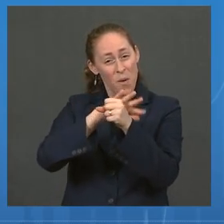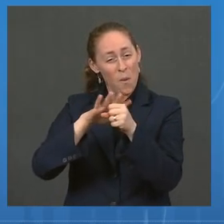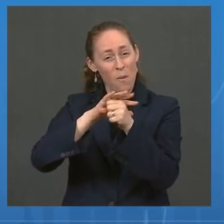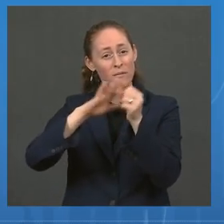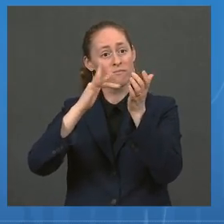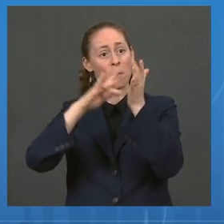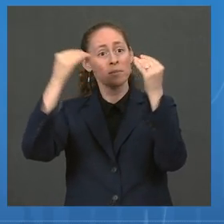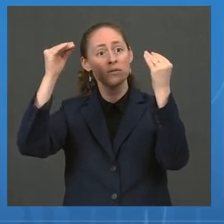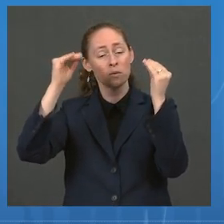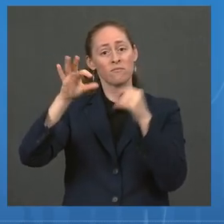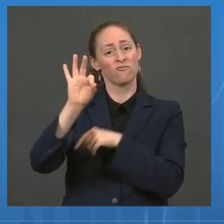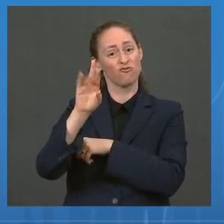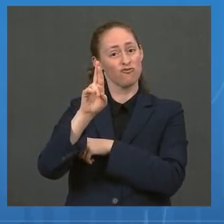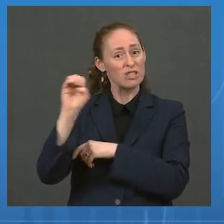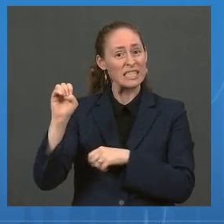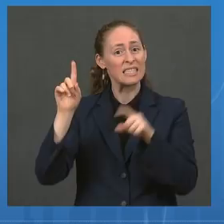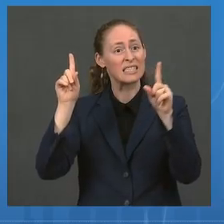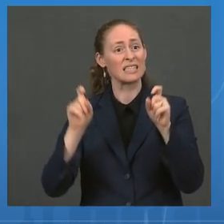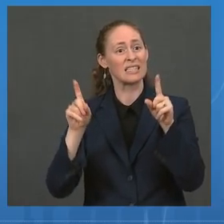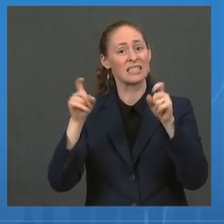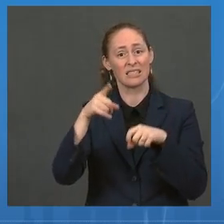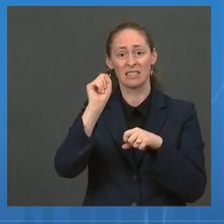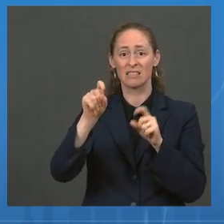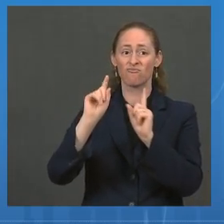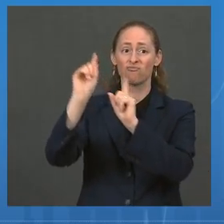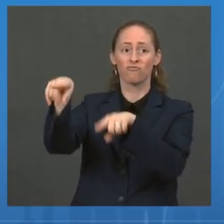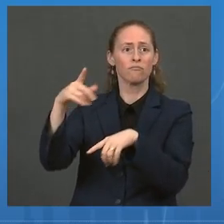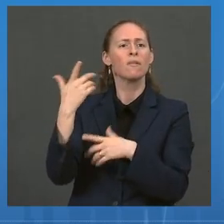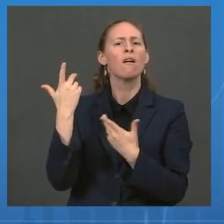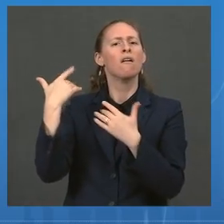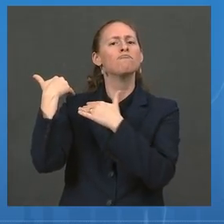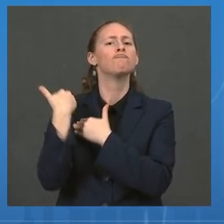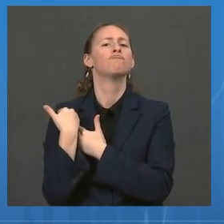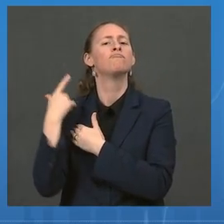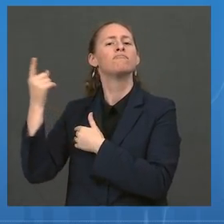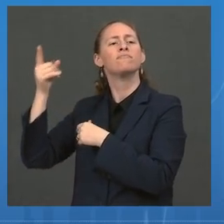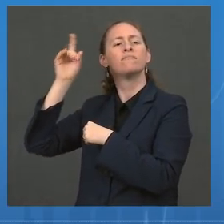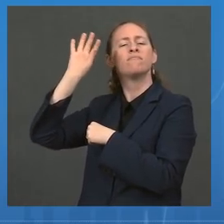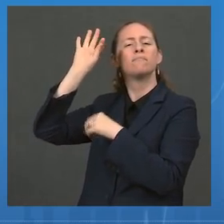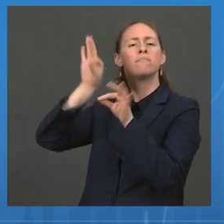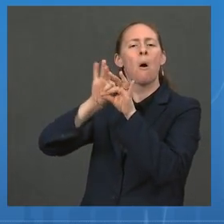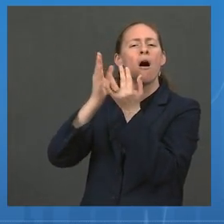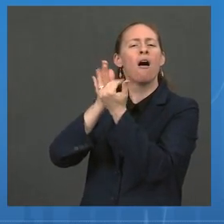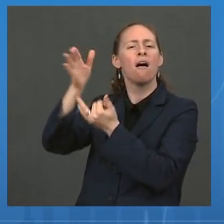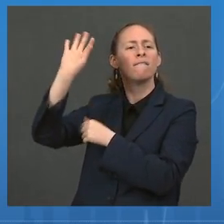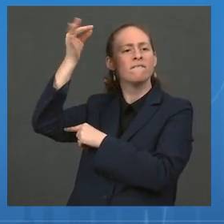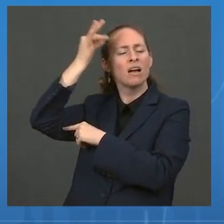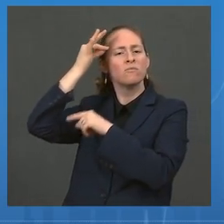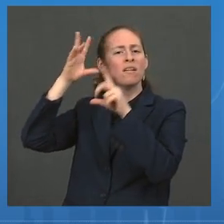testing through the federal government's pharmacy program. This represents an eightfold increase